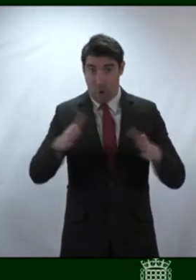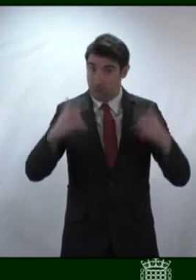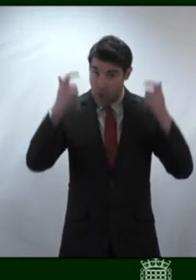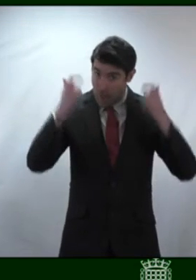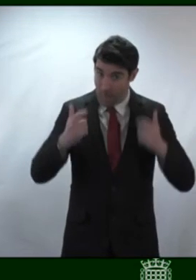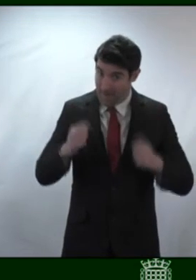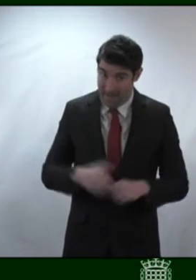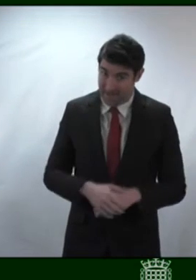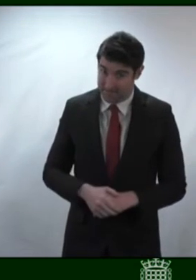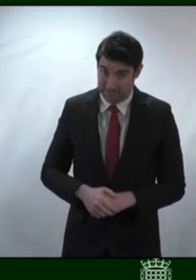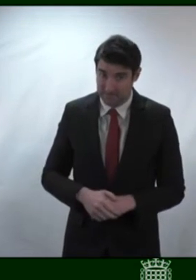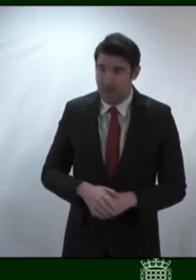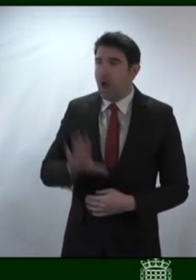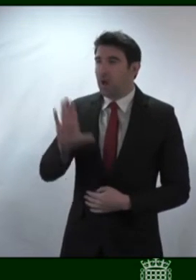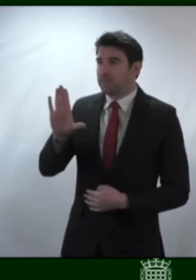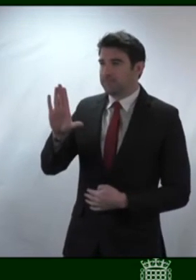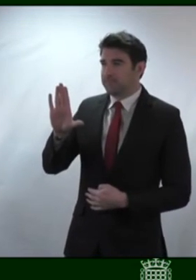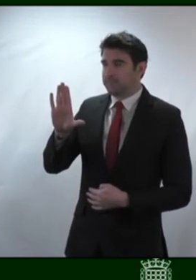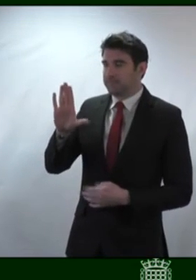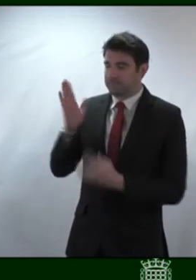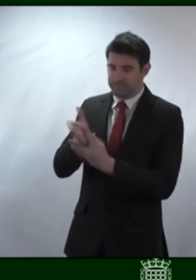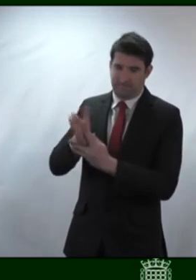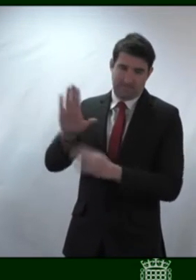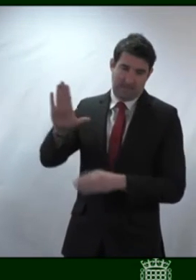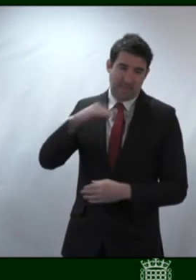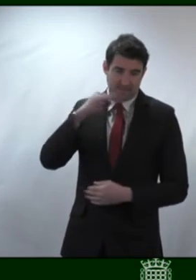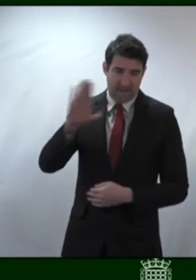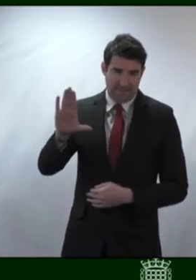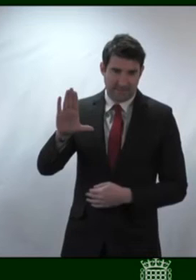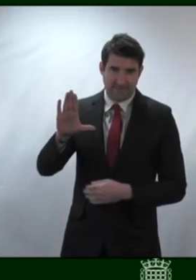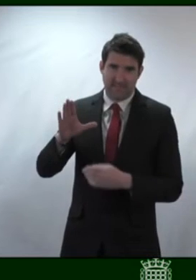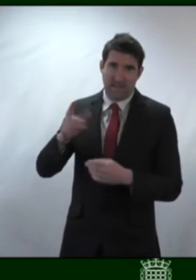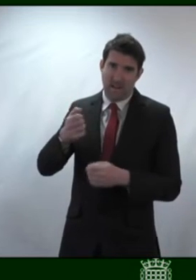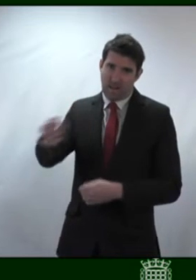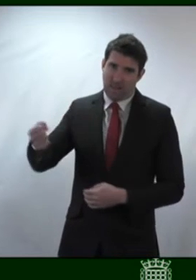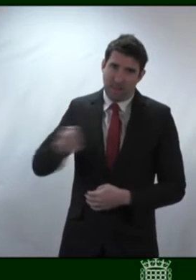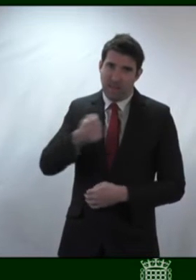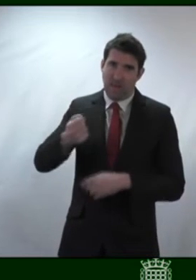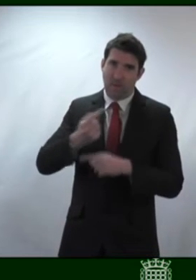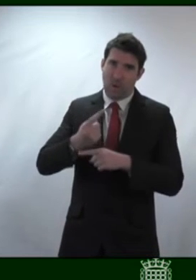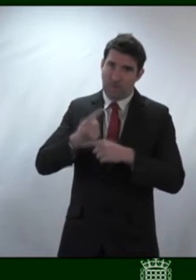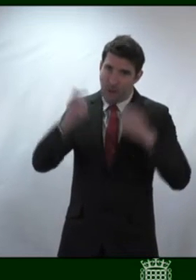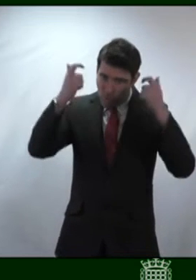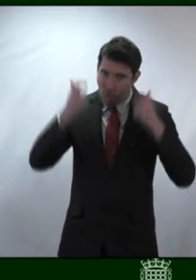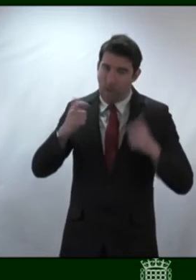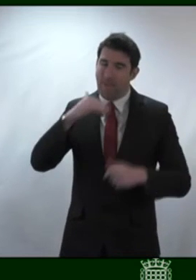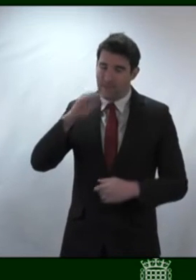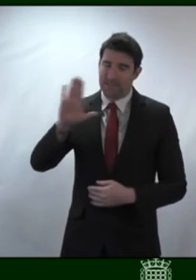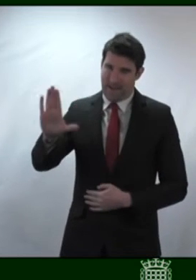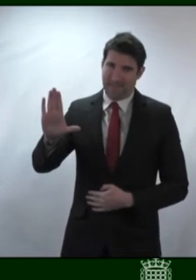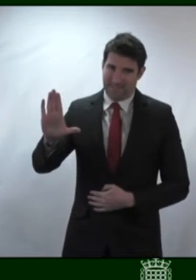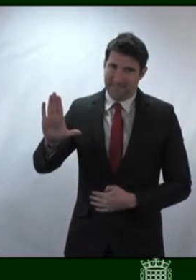We’ve got the message! >> The Prime Minister